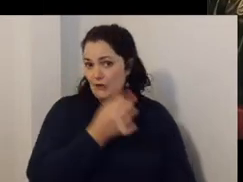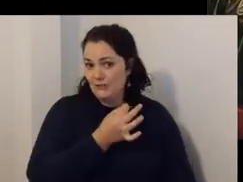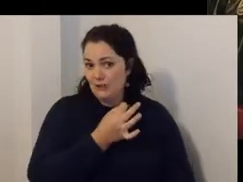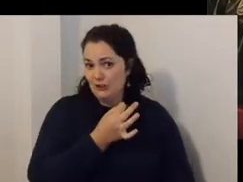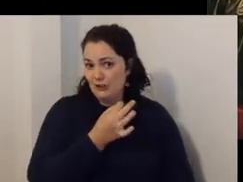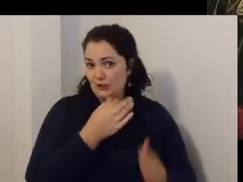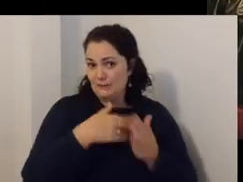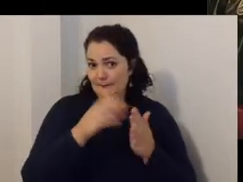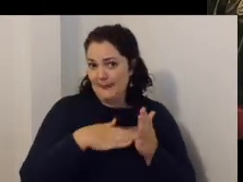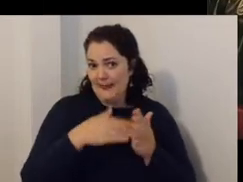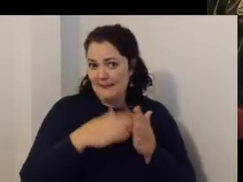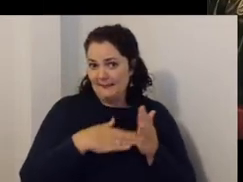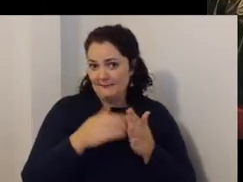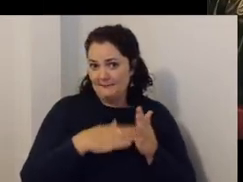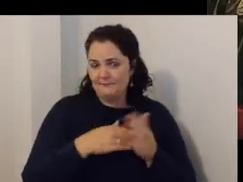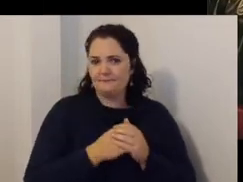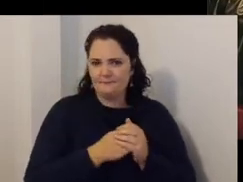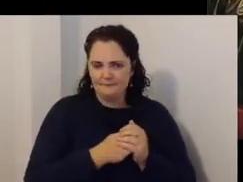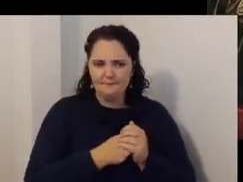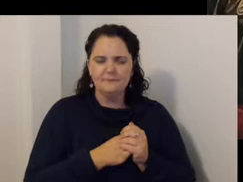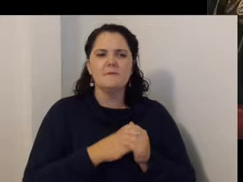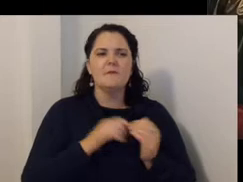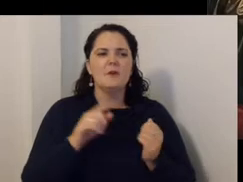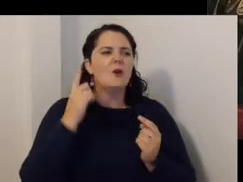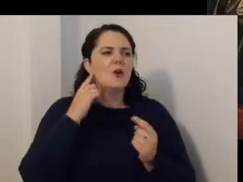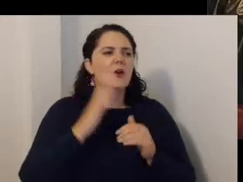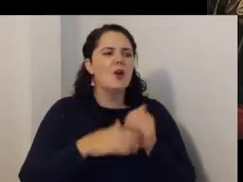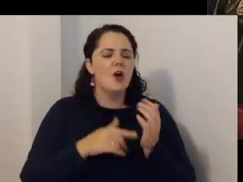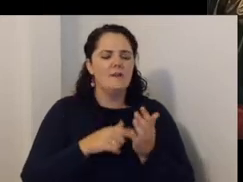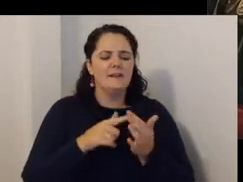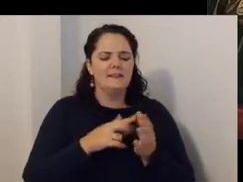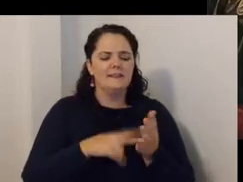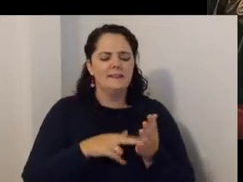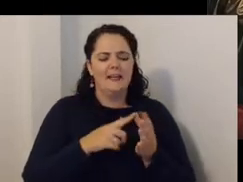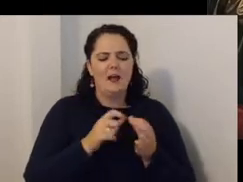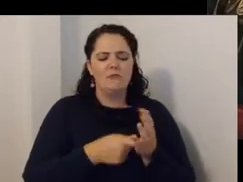painting and often times when you hear tenebrism or tenebrozzo it'll be a heavily associated with